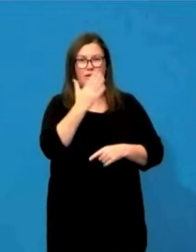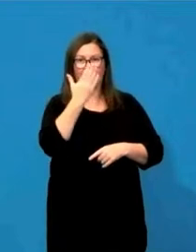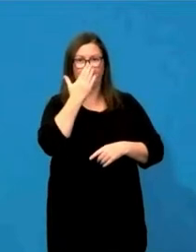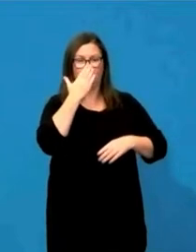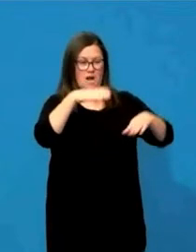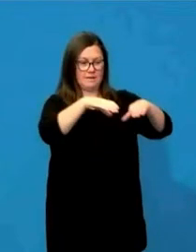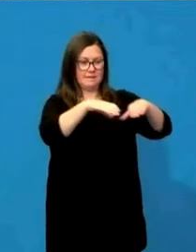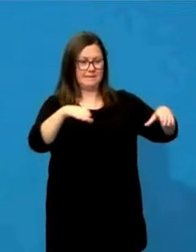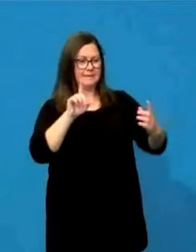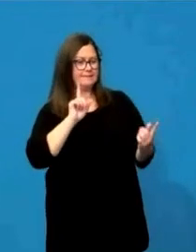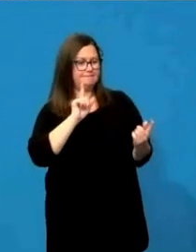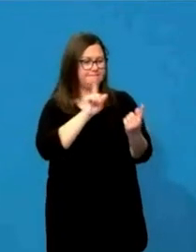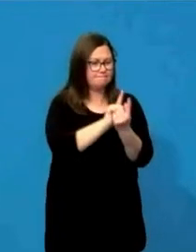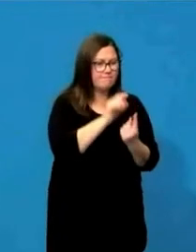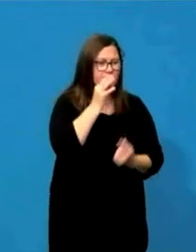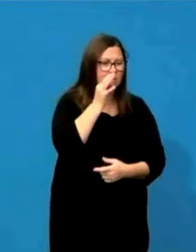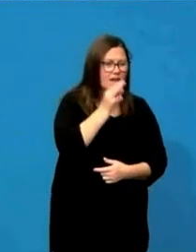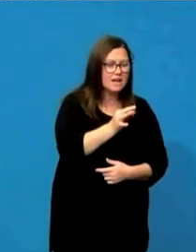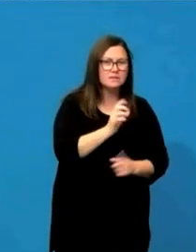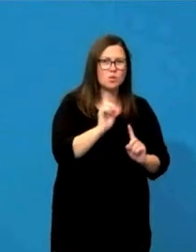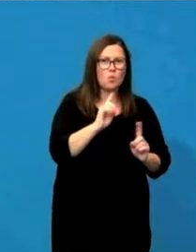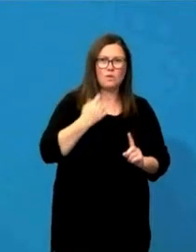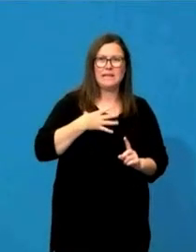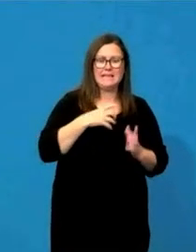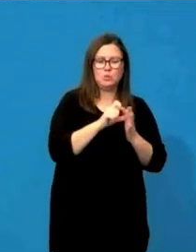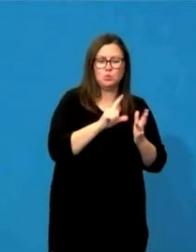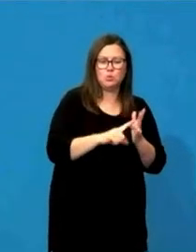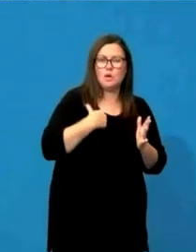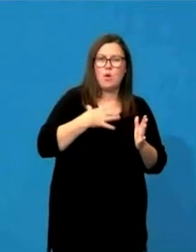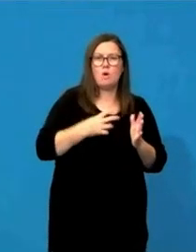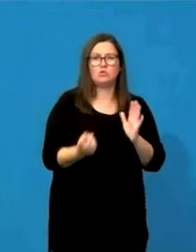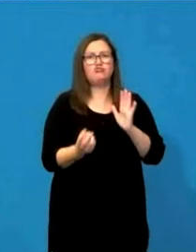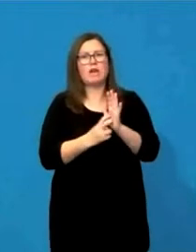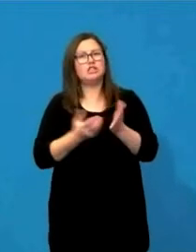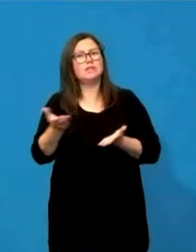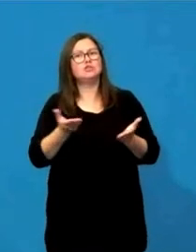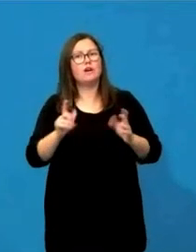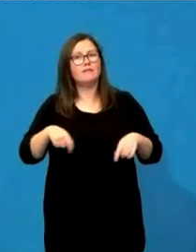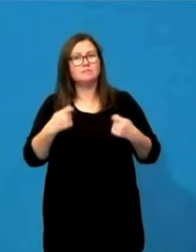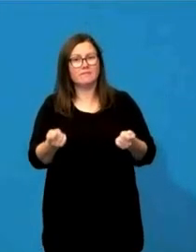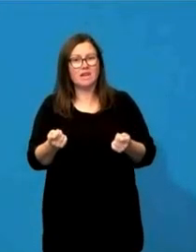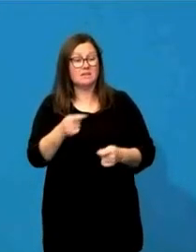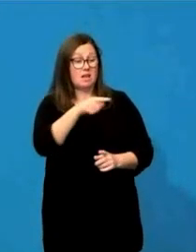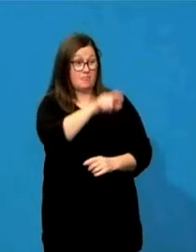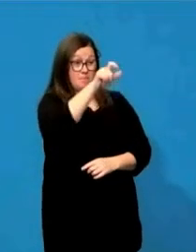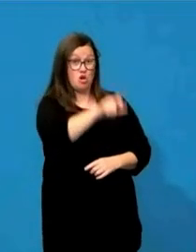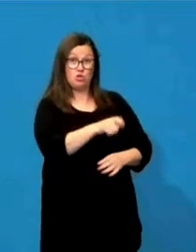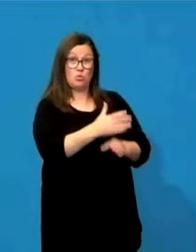he need to do to be a registered service provider. And the person at the desk said, "I don't know.